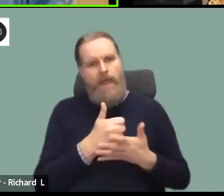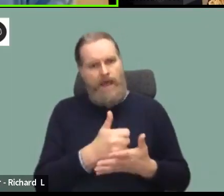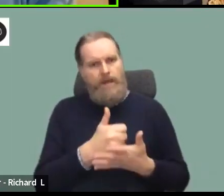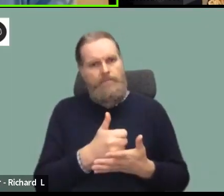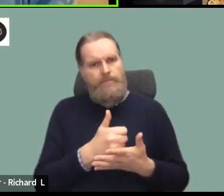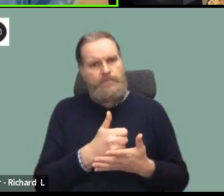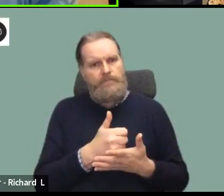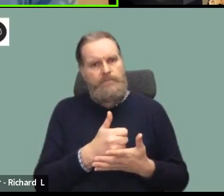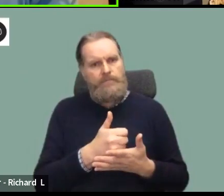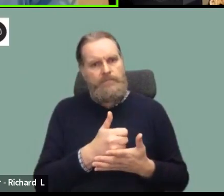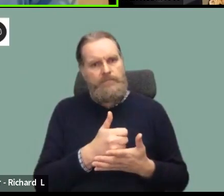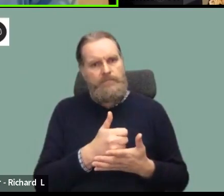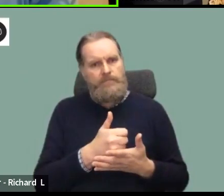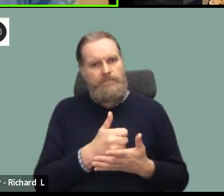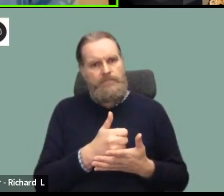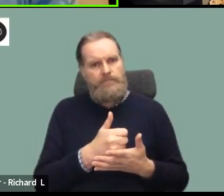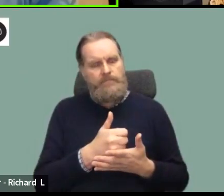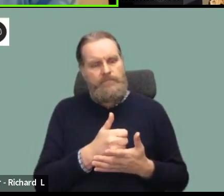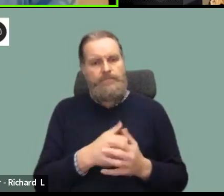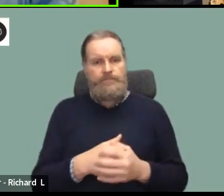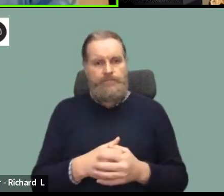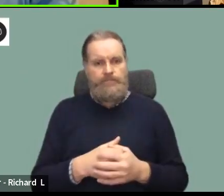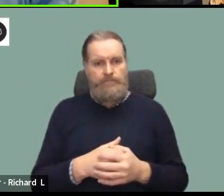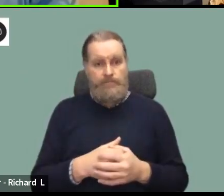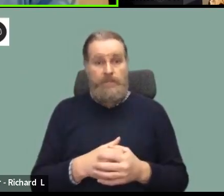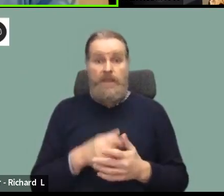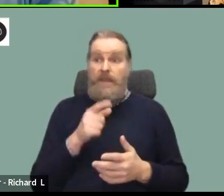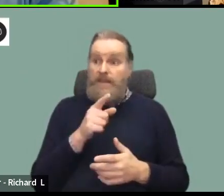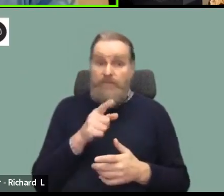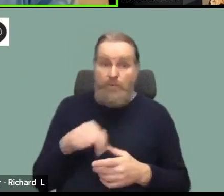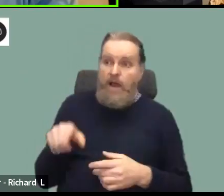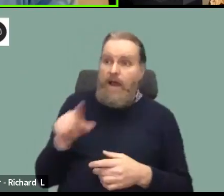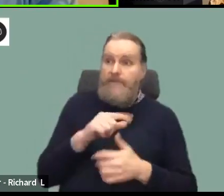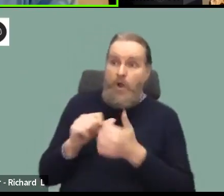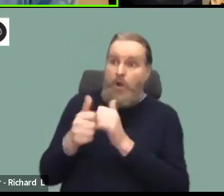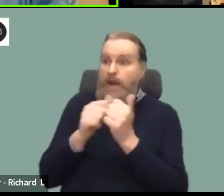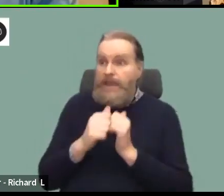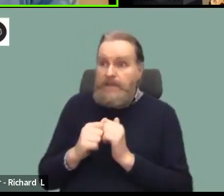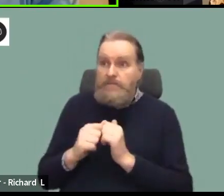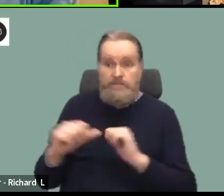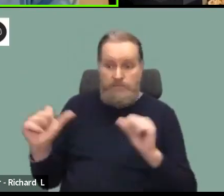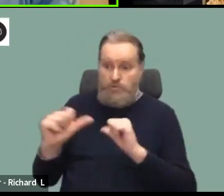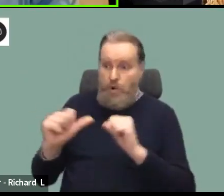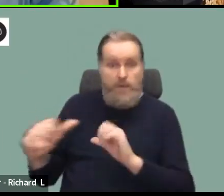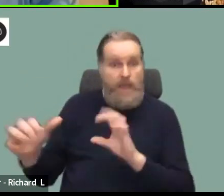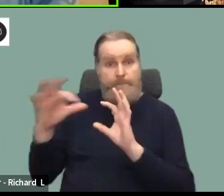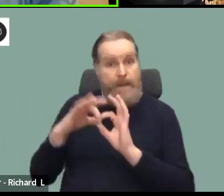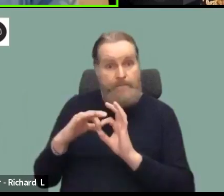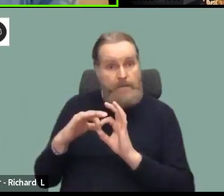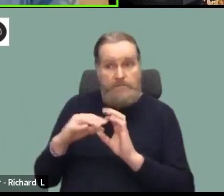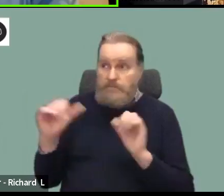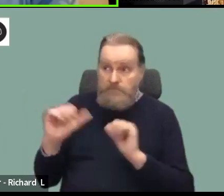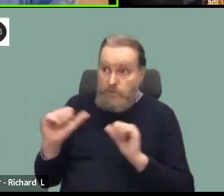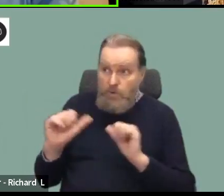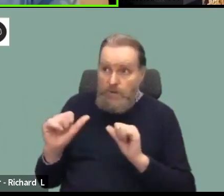and we would try to help them in a way we would have any. member members asked to come out on strike. if you can you can, urge colleagues who aren't in. the US the Union now's the time to join the Union now's the time to